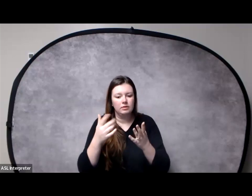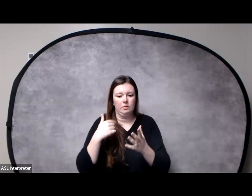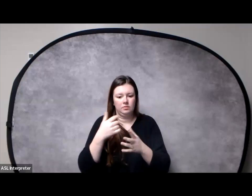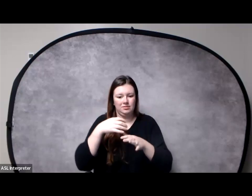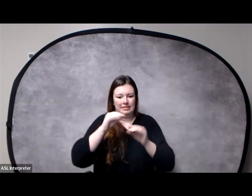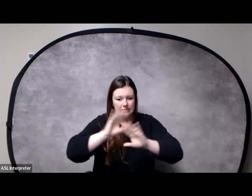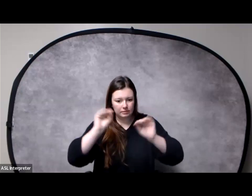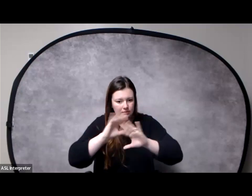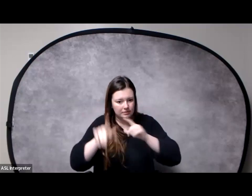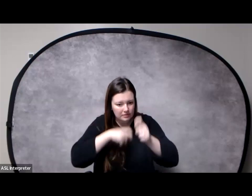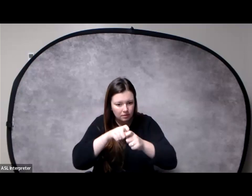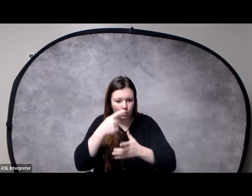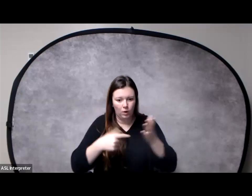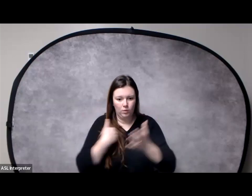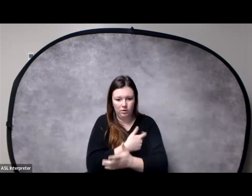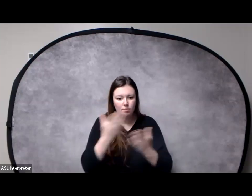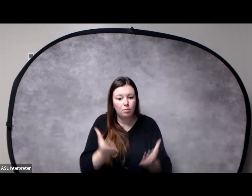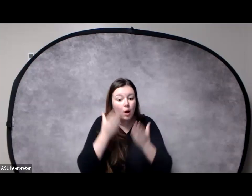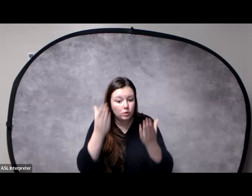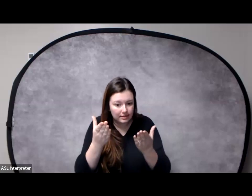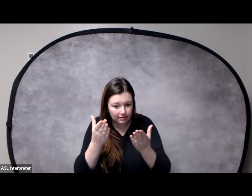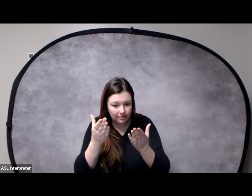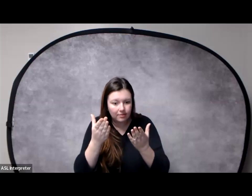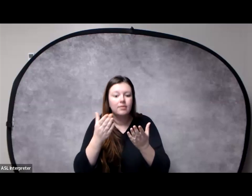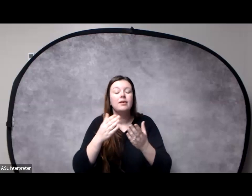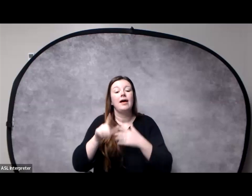specific requirements that we are putting in place.